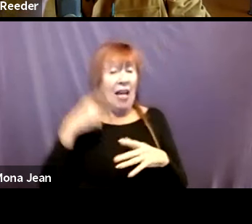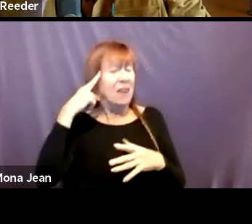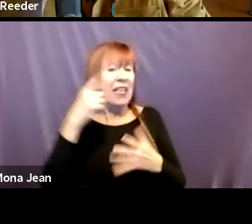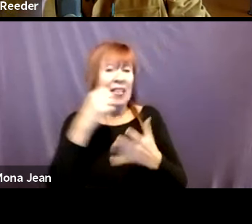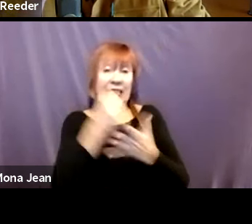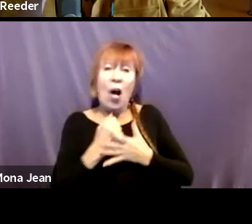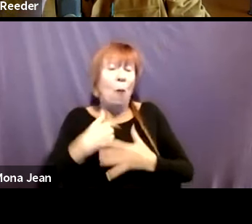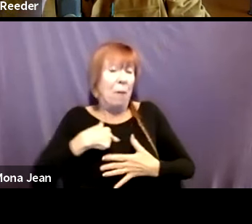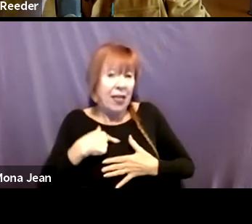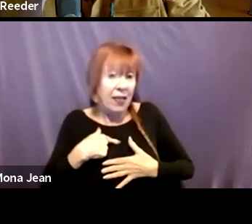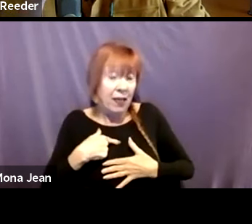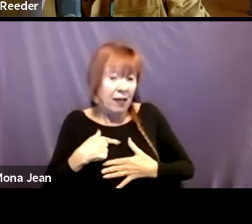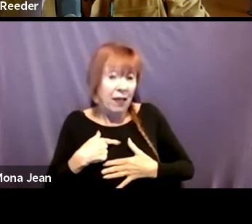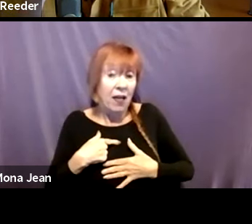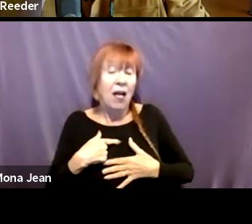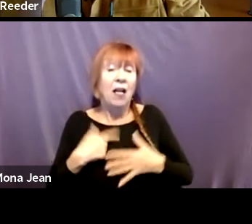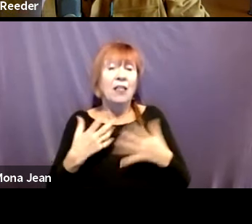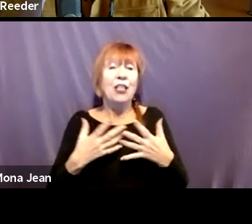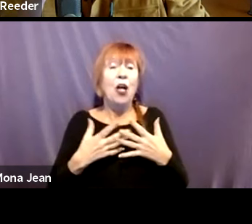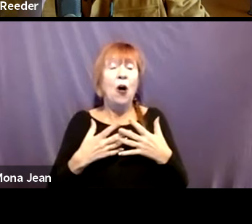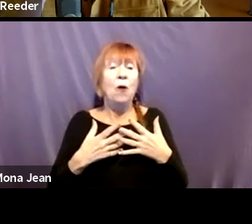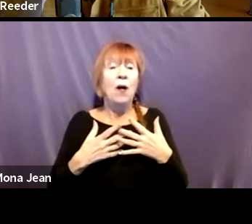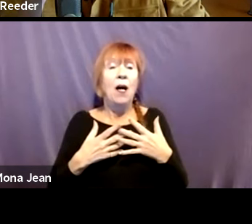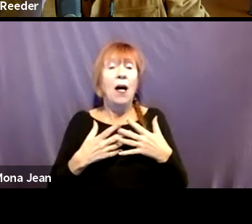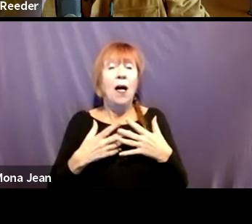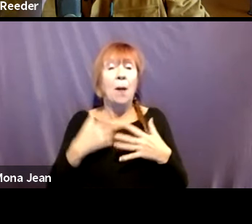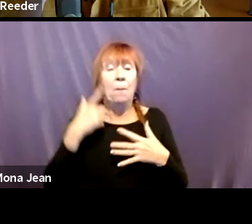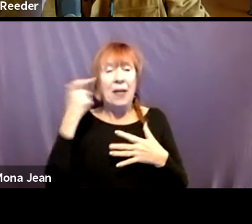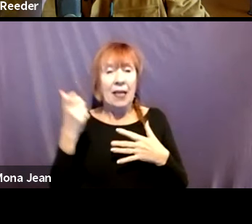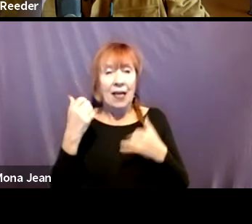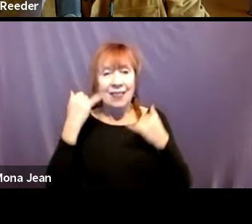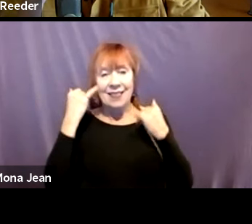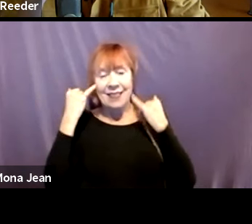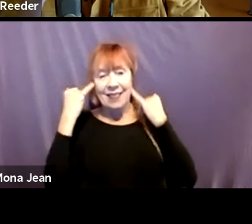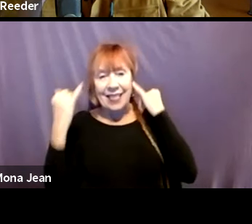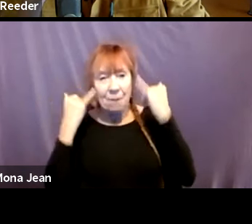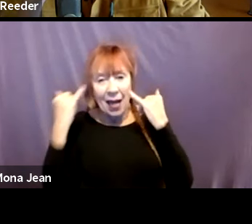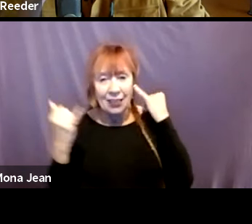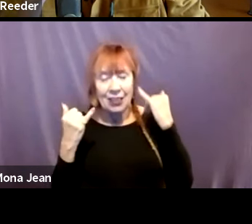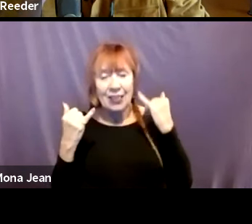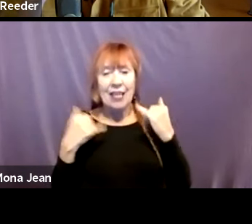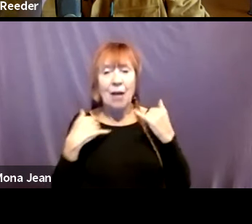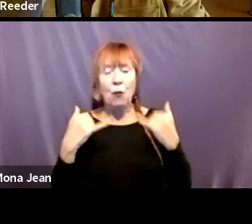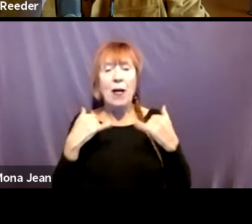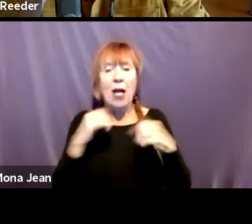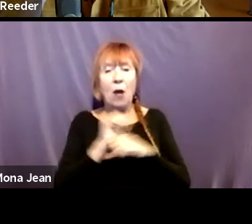You know, on the animation space, right now, I'm doing one with A24 that we're about to take out.